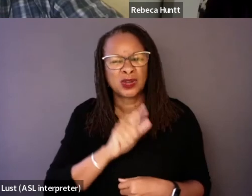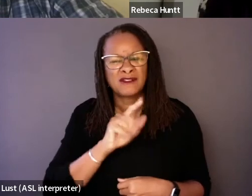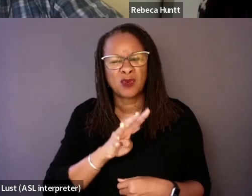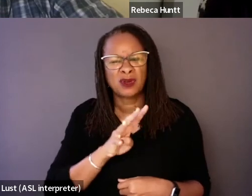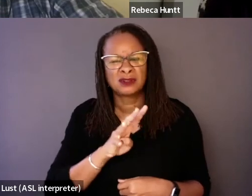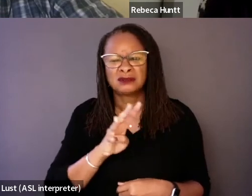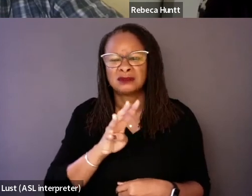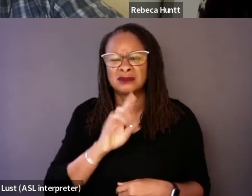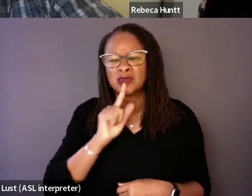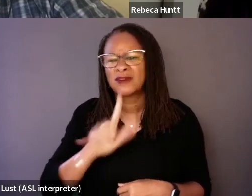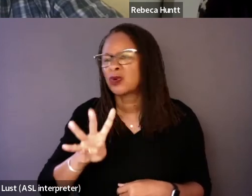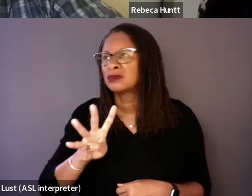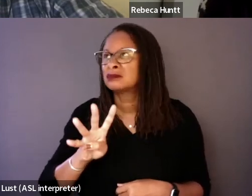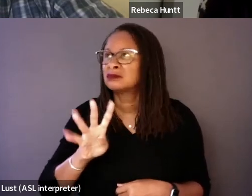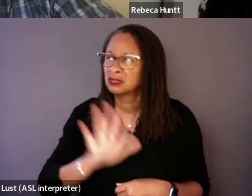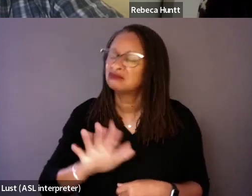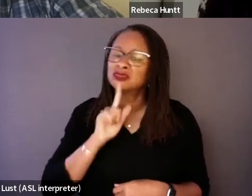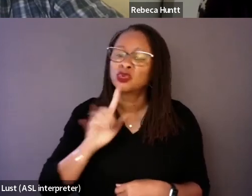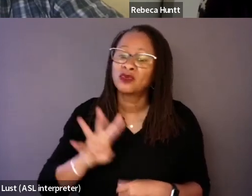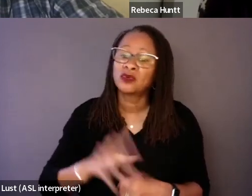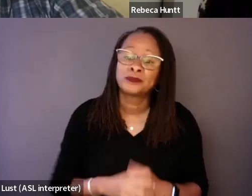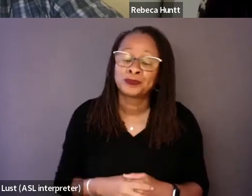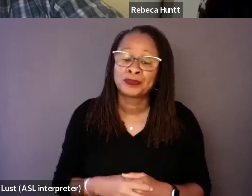And I said -- and I had this job.